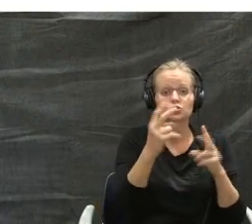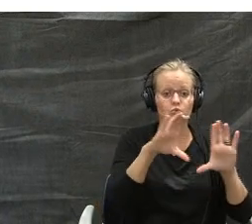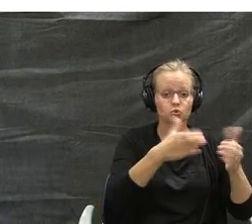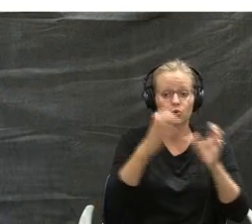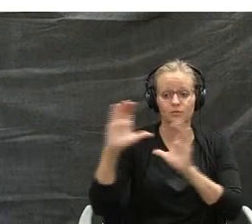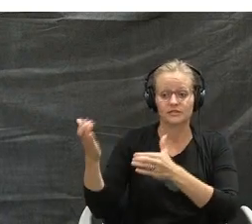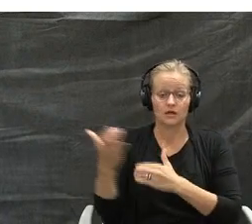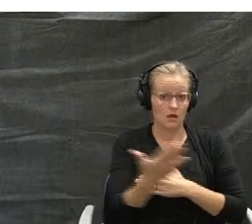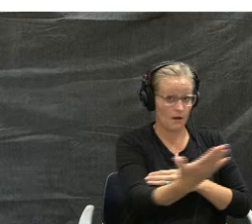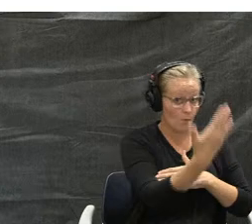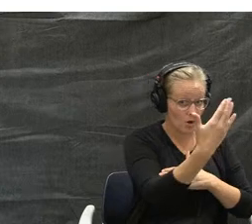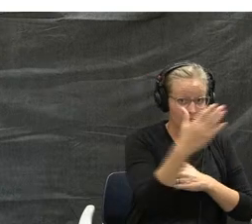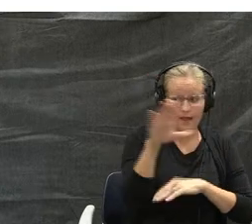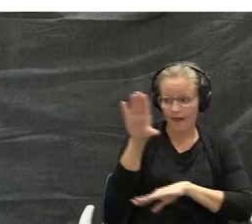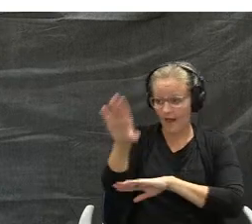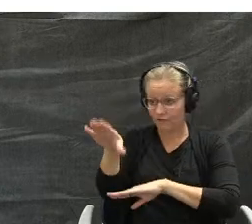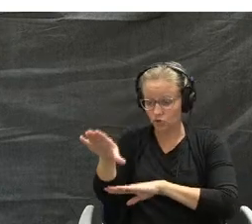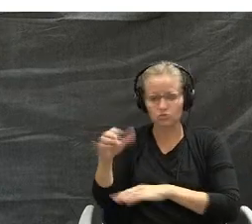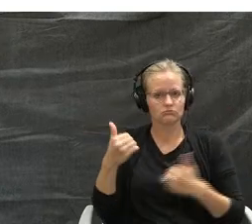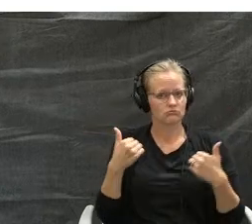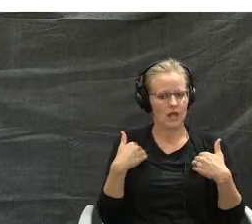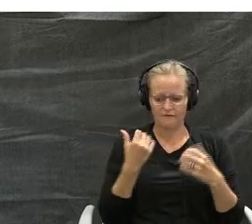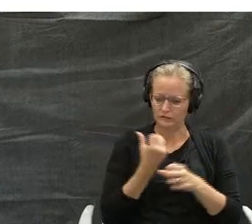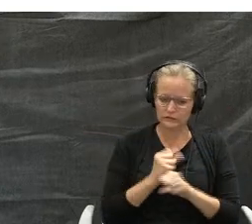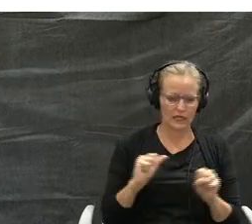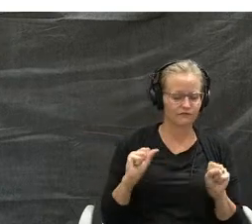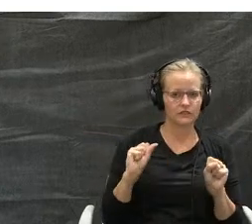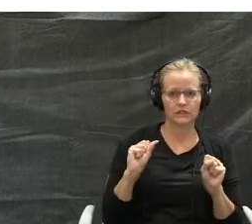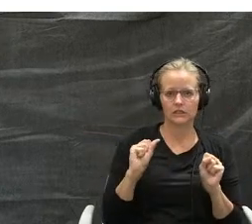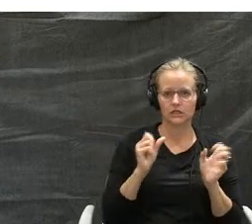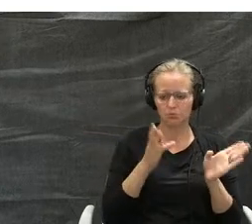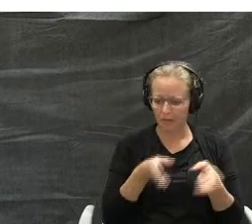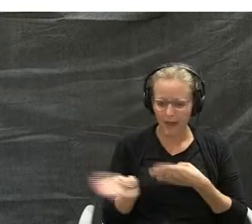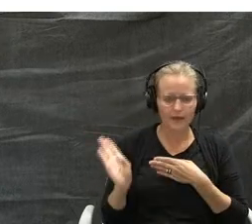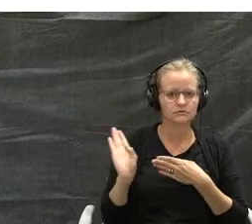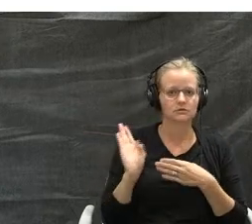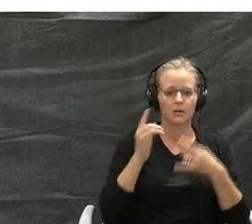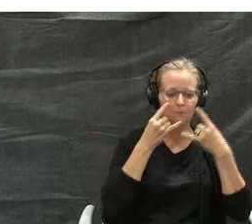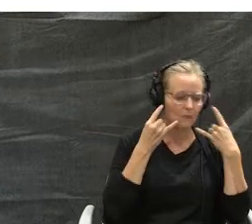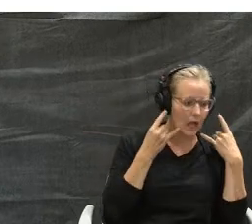afternoon. We take all safety precautions. Masks regularly sanitize. Using distancing and the students have continued to